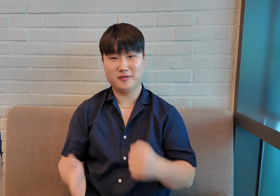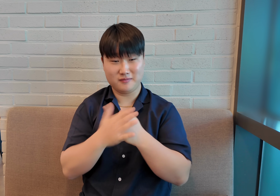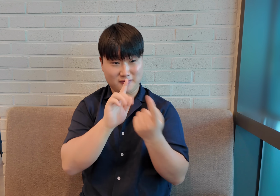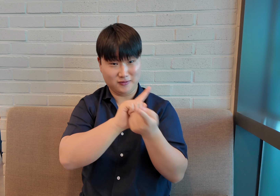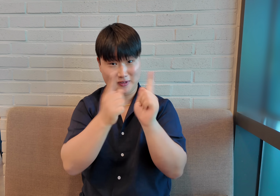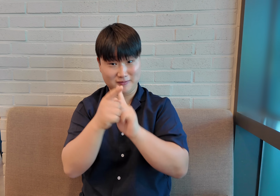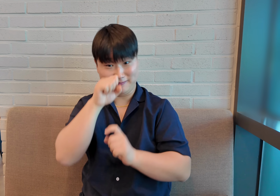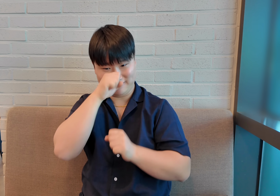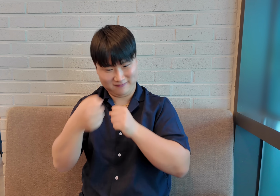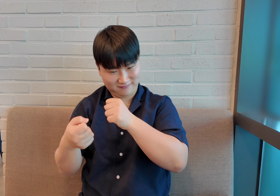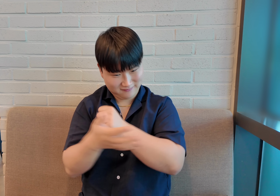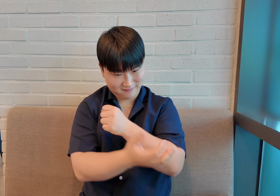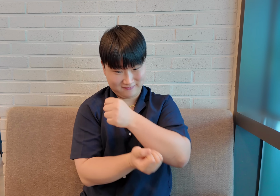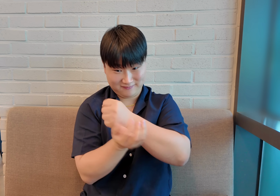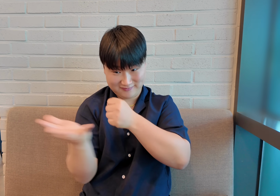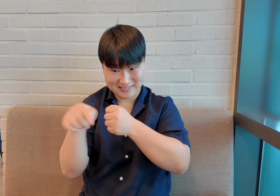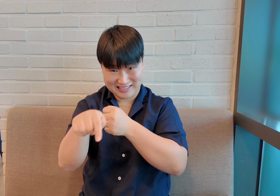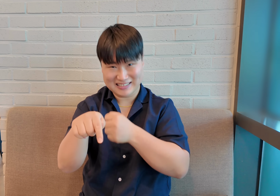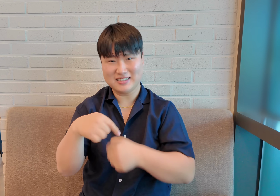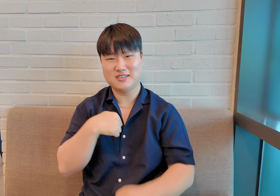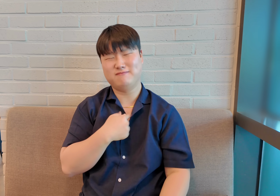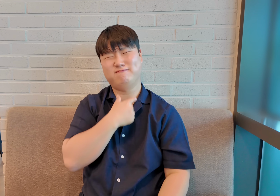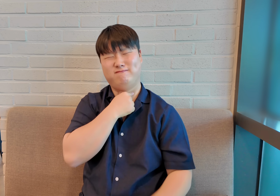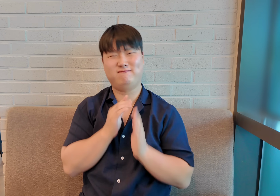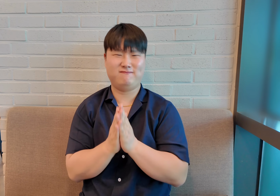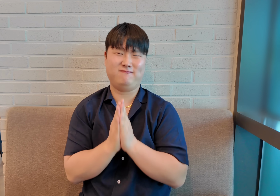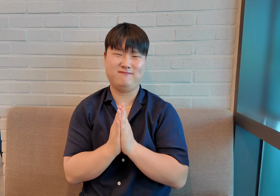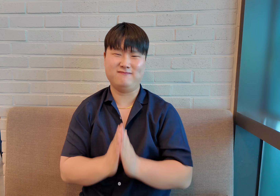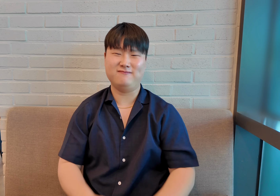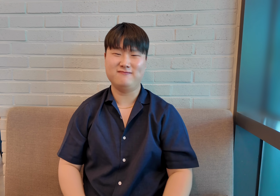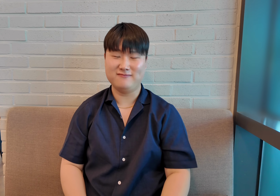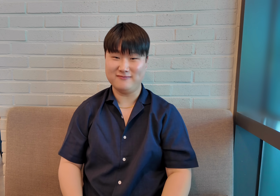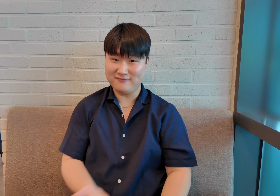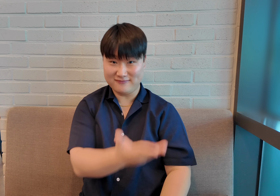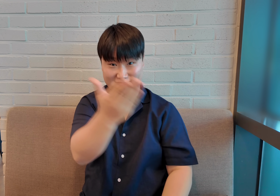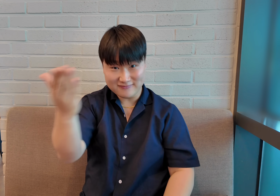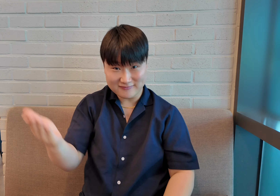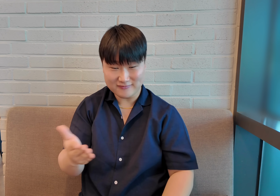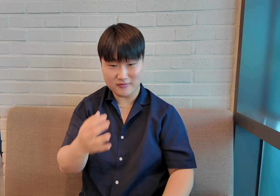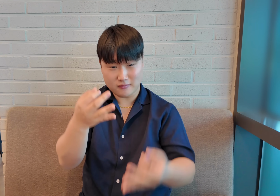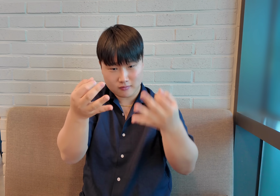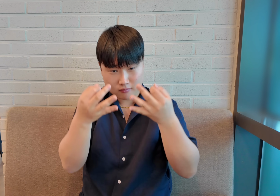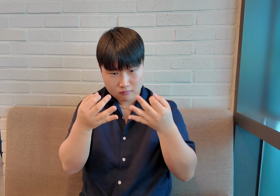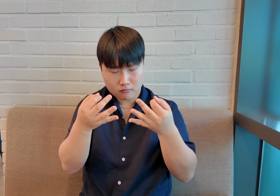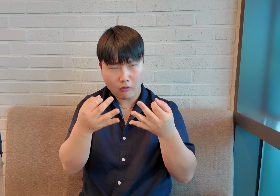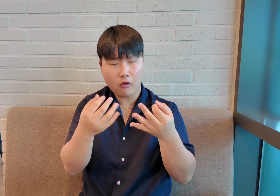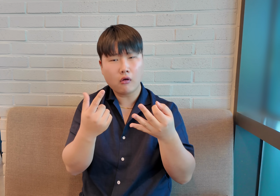I hope we can have a positive influence on each other. Everyone, please watch today's video and